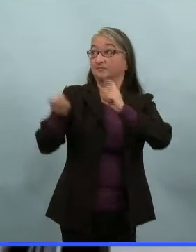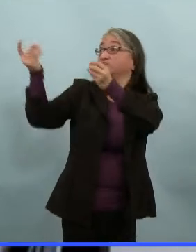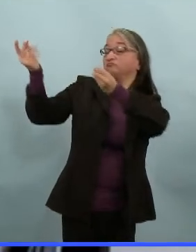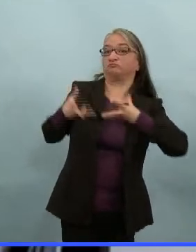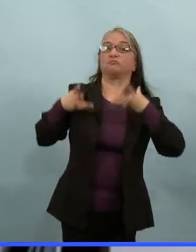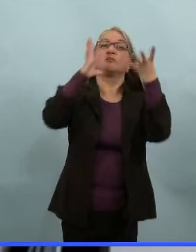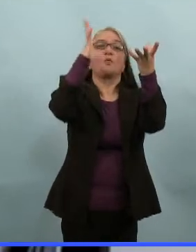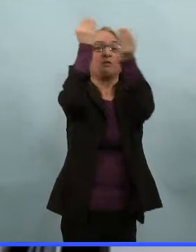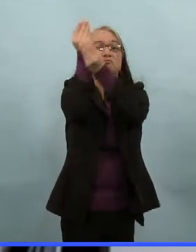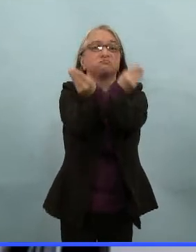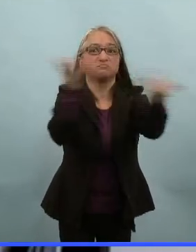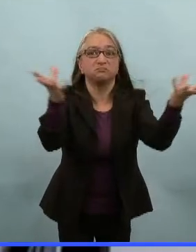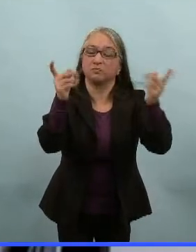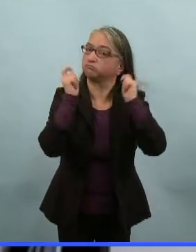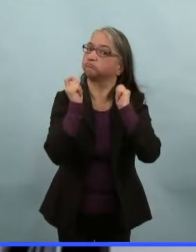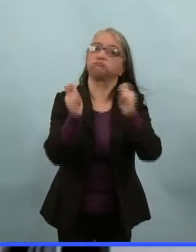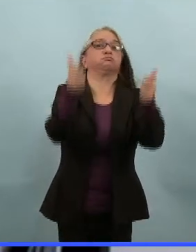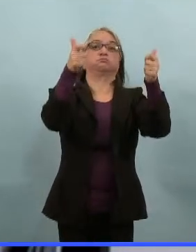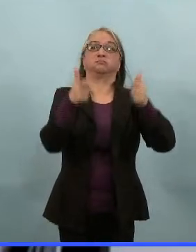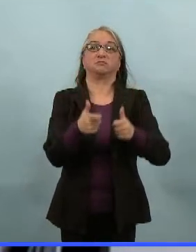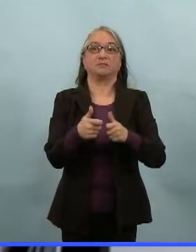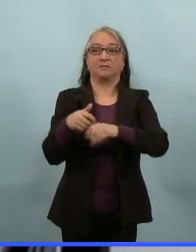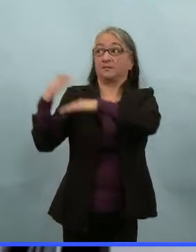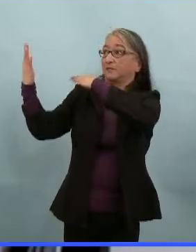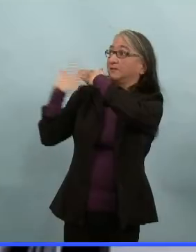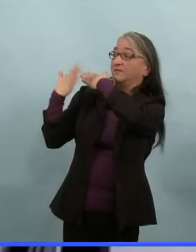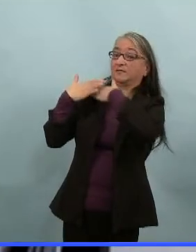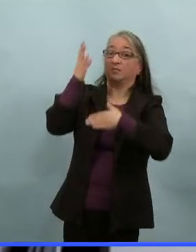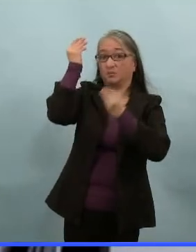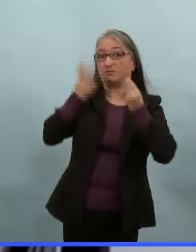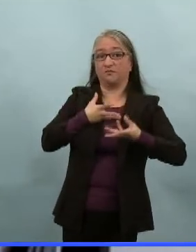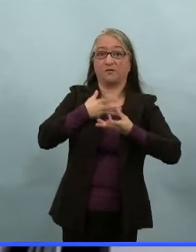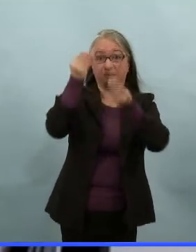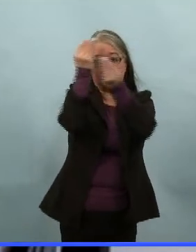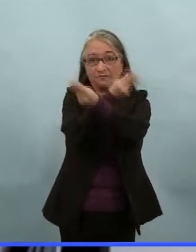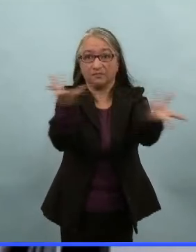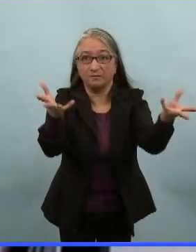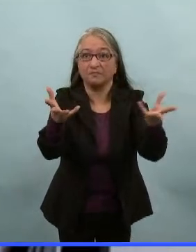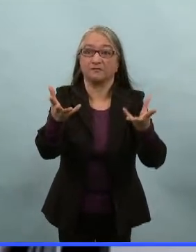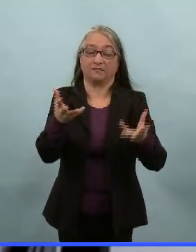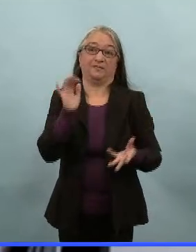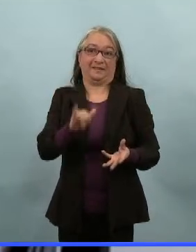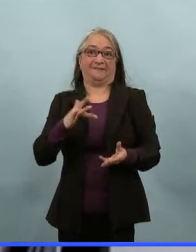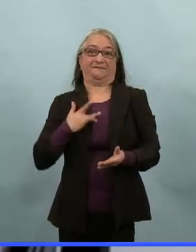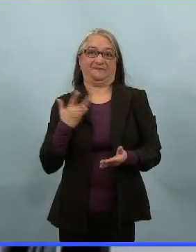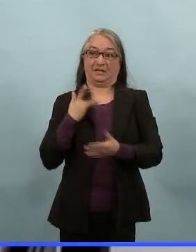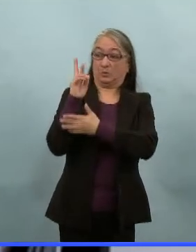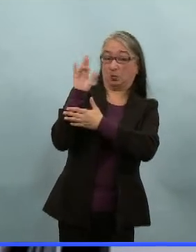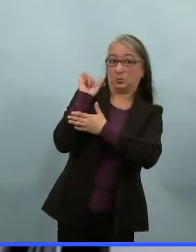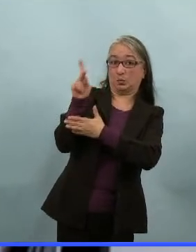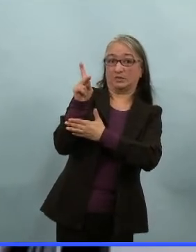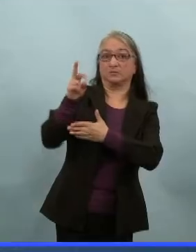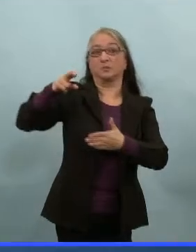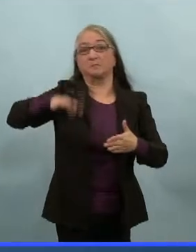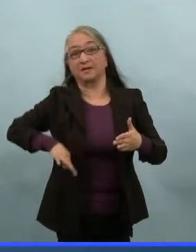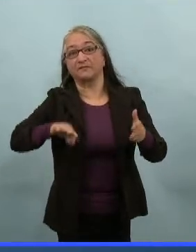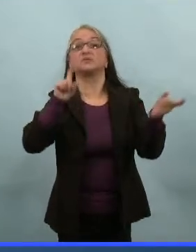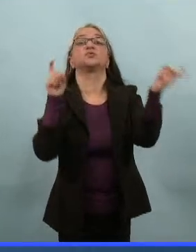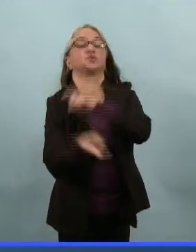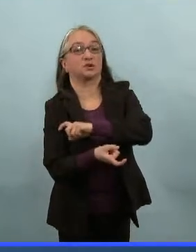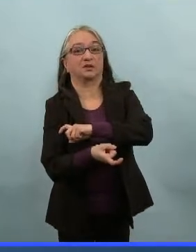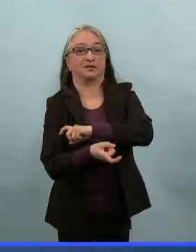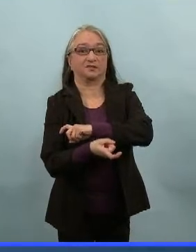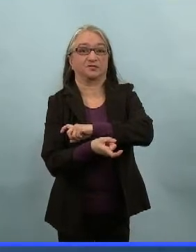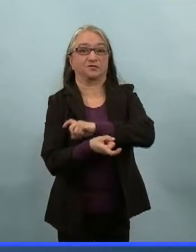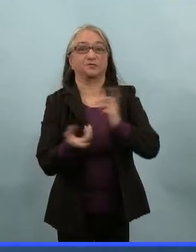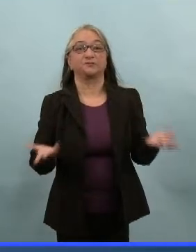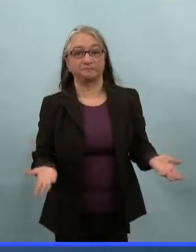that that our advisory committee feels that the the balance of risks and benefits have shifted